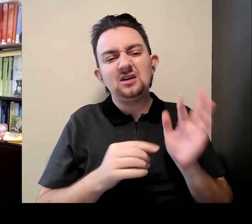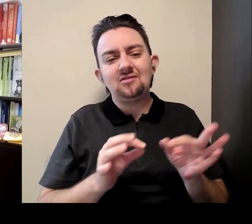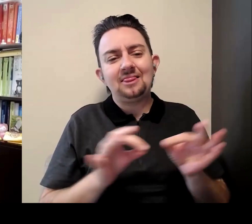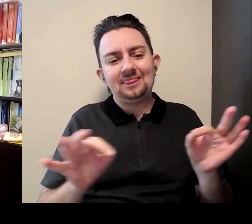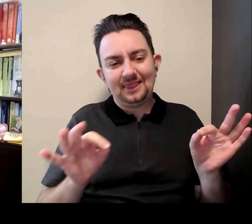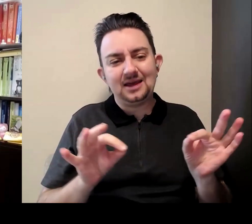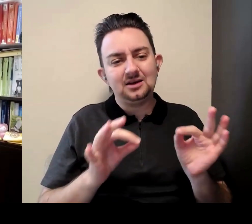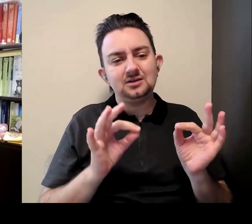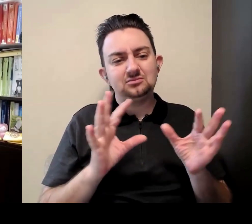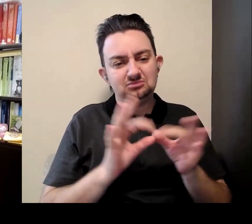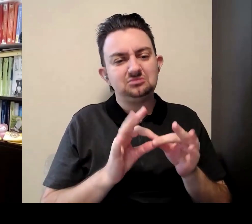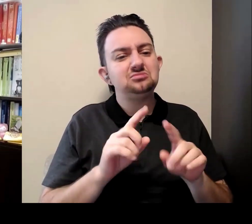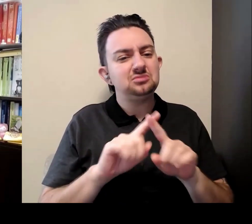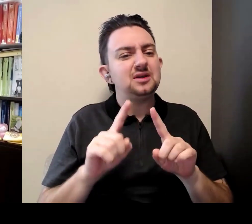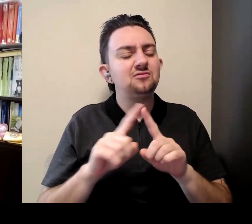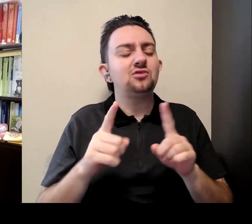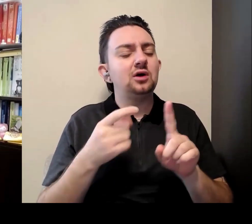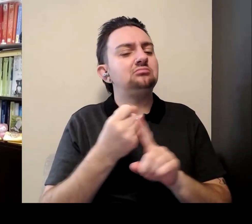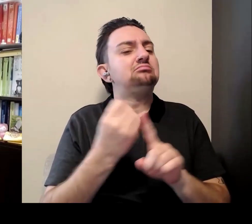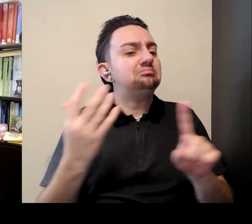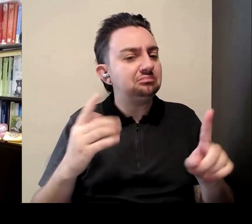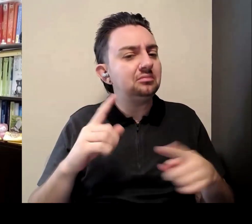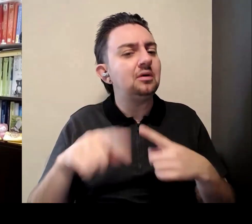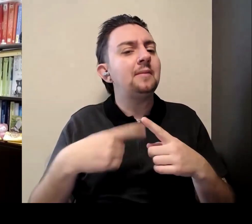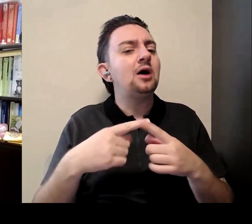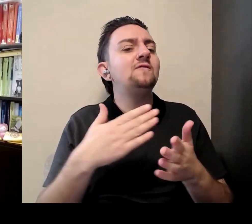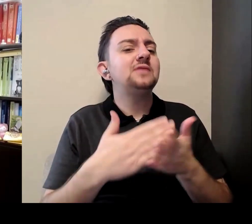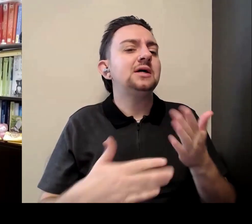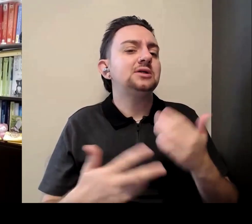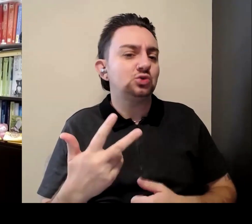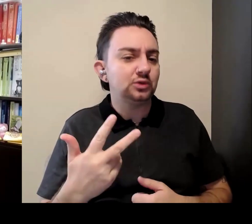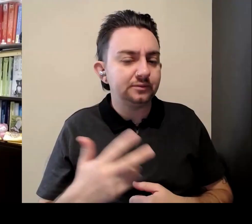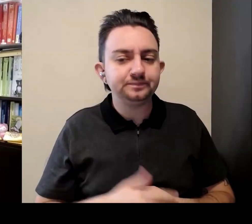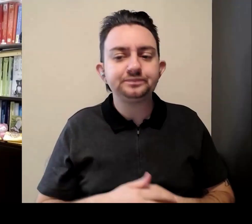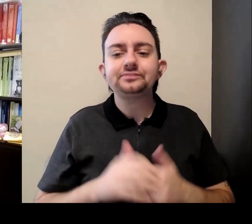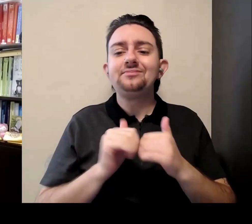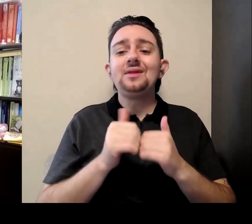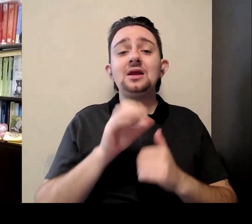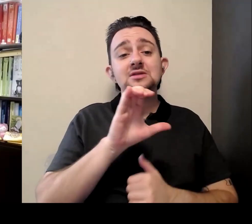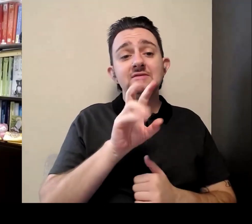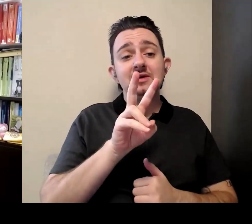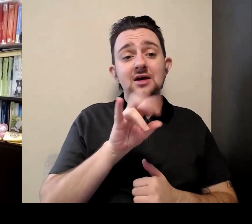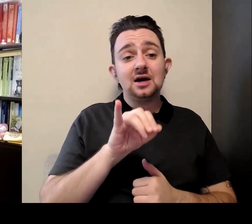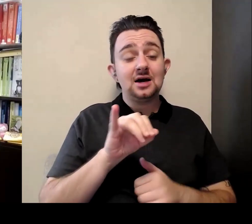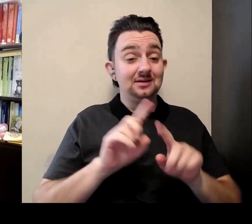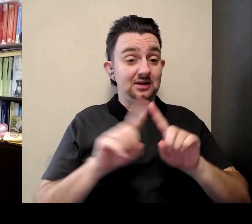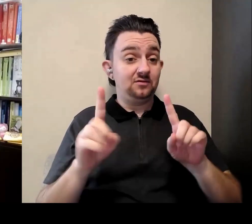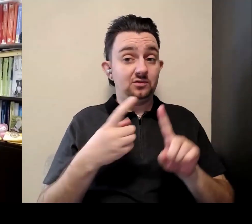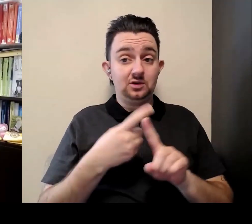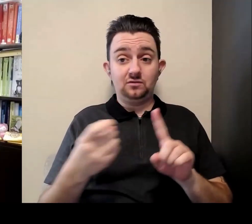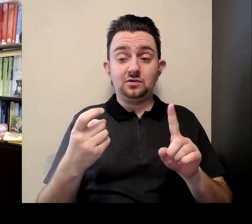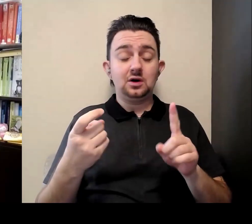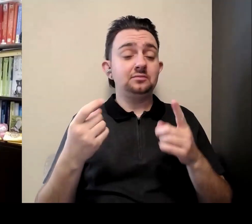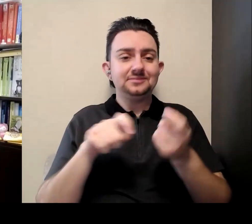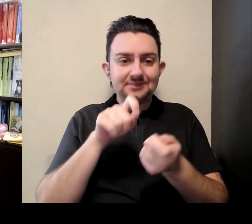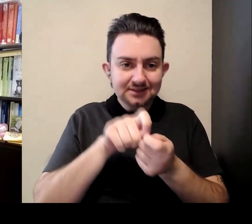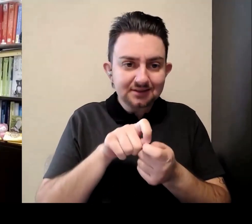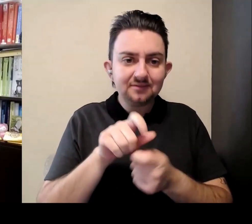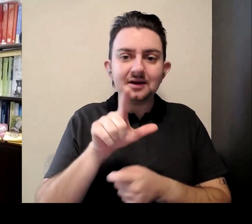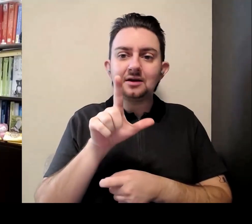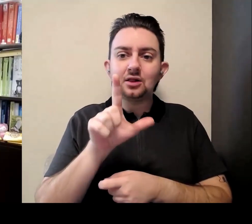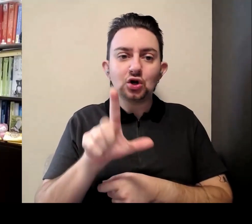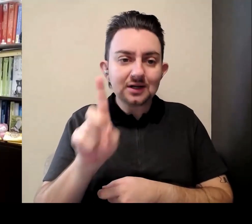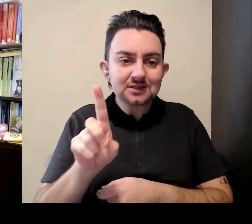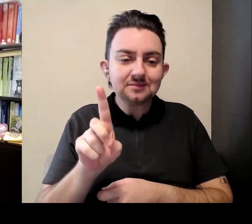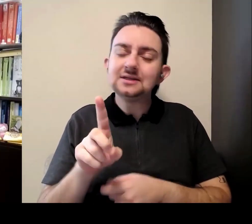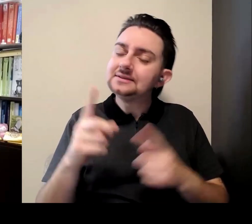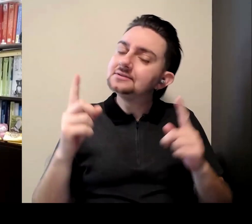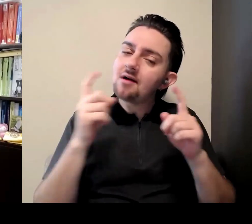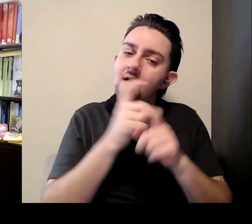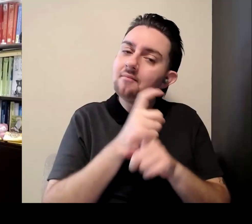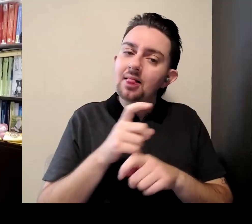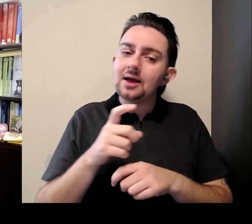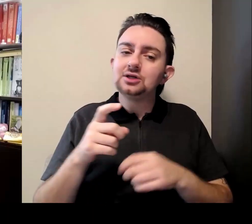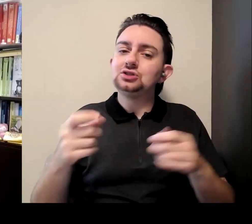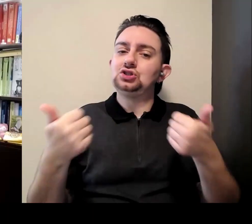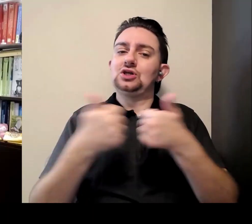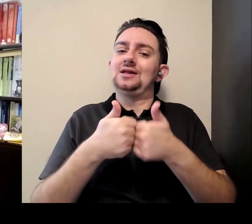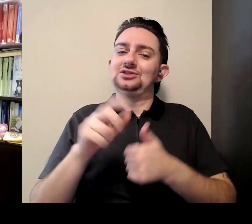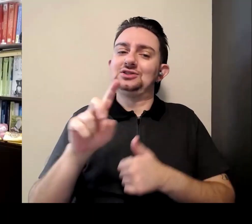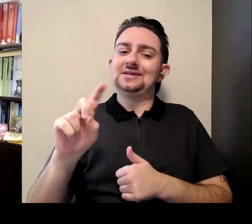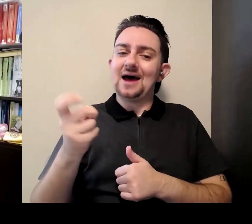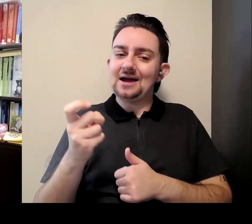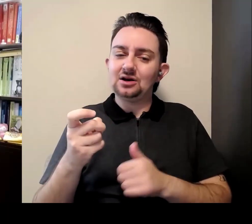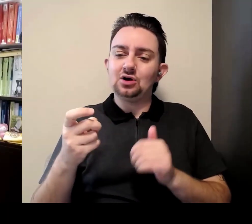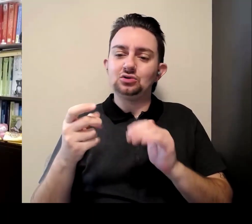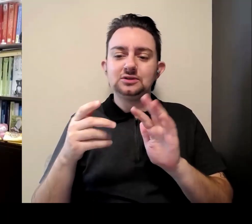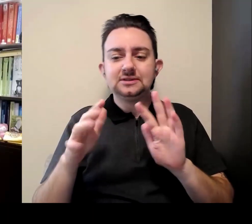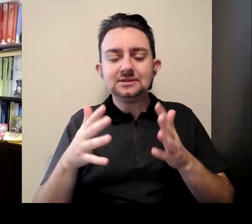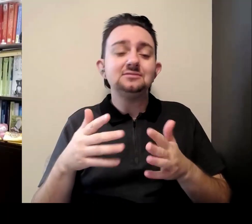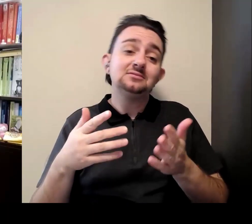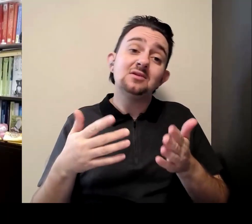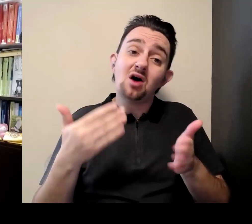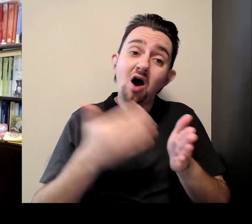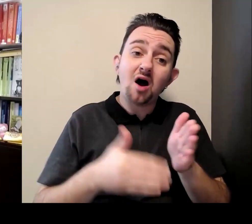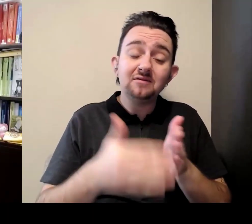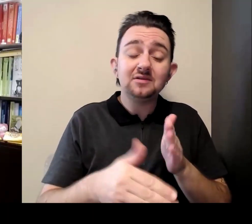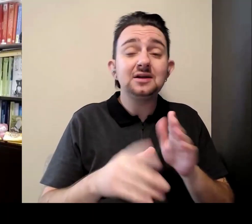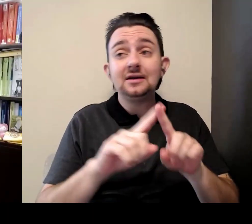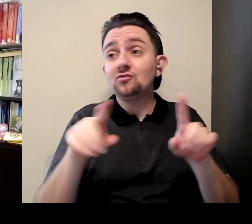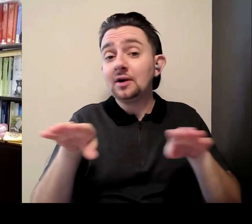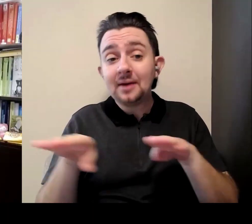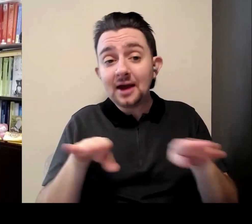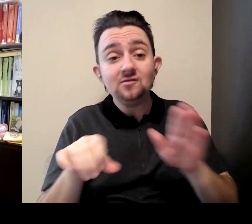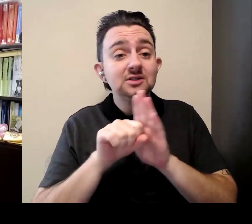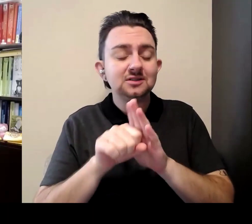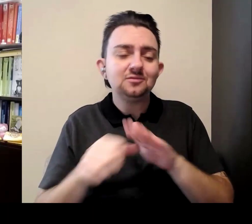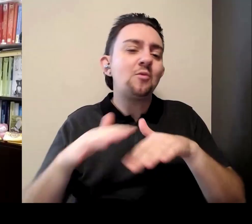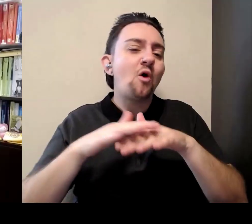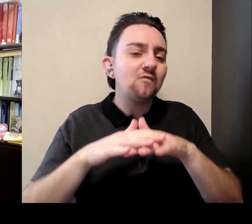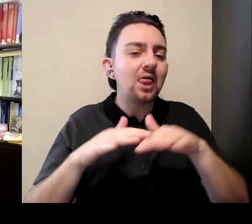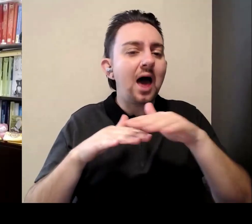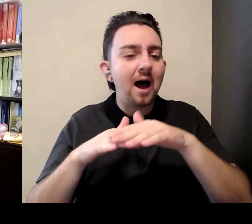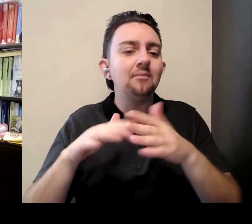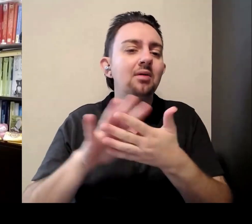So distinguishing CVI from specific learning disability is a very complex diagnostic challenge since they often can co-occur and share overlapping behaviors. So for example, a student with CVI